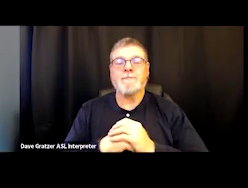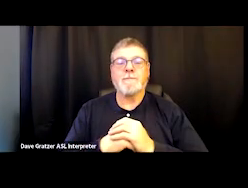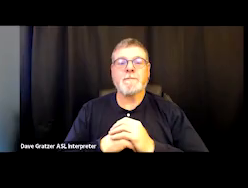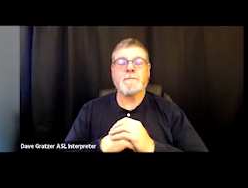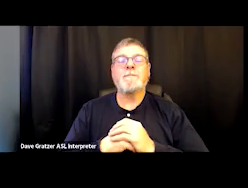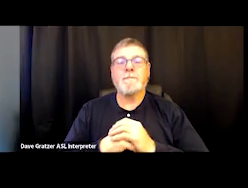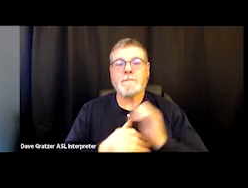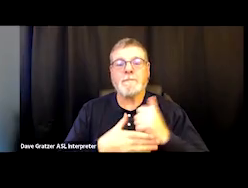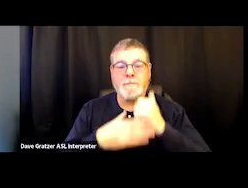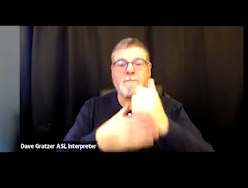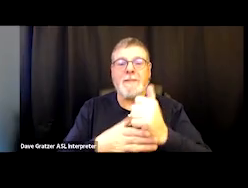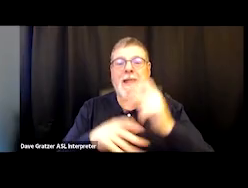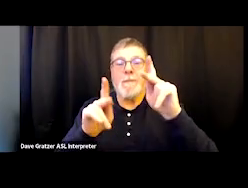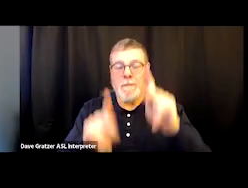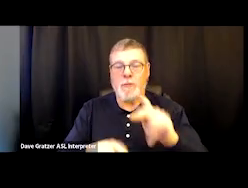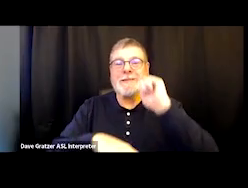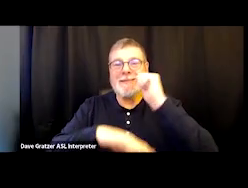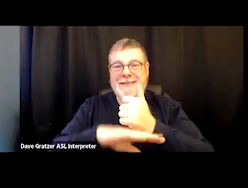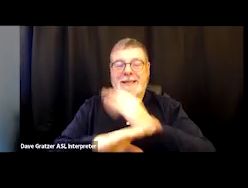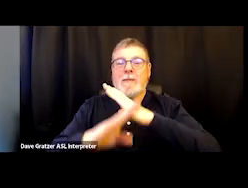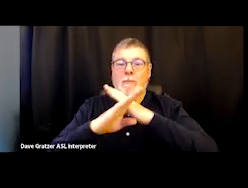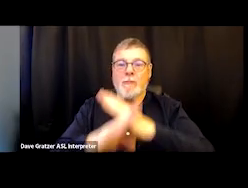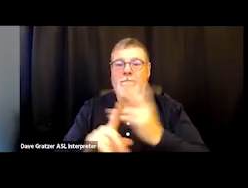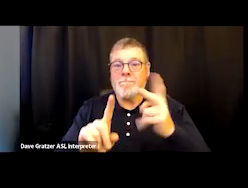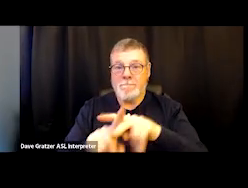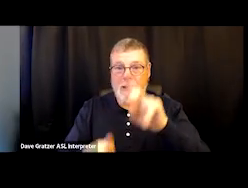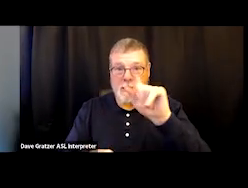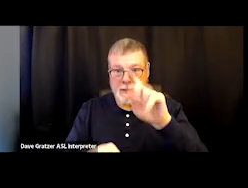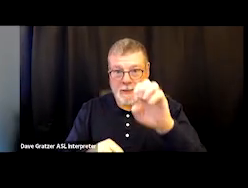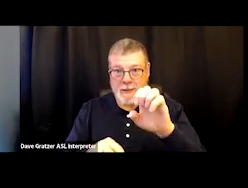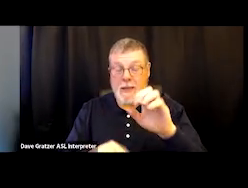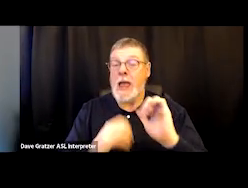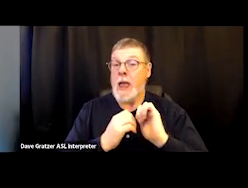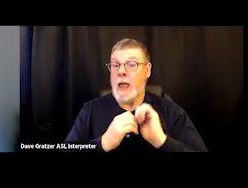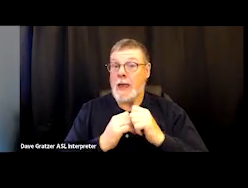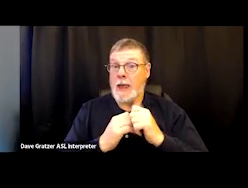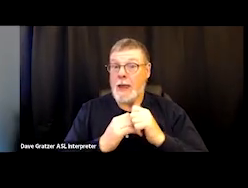is to help the person set their protective filing date by initiating that person's